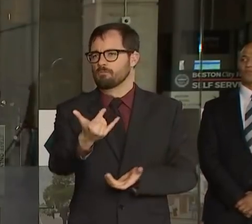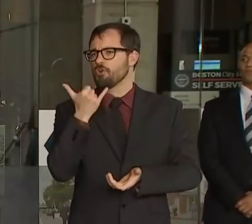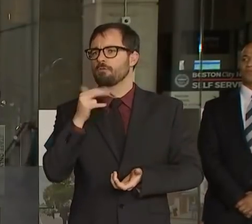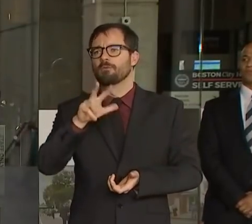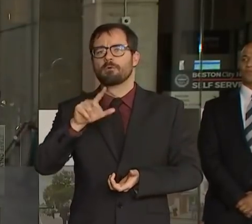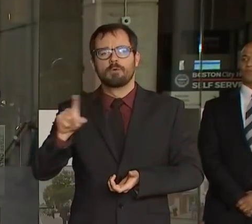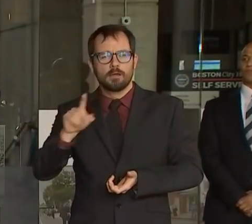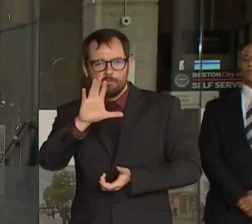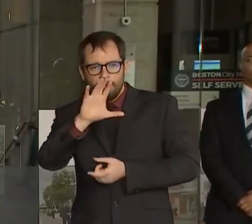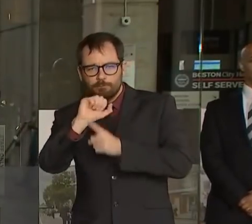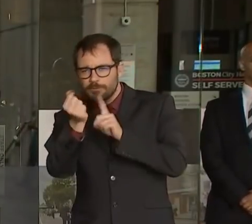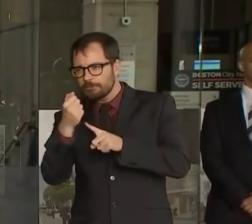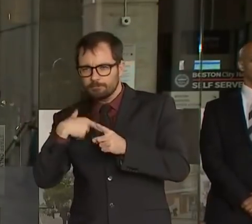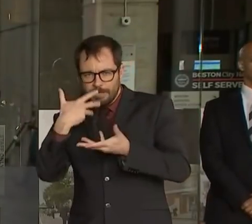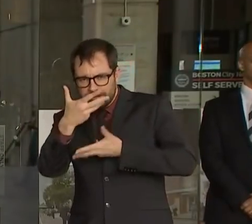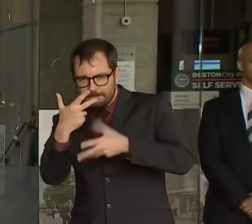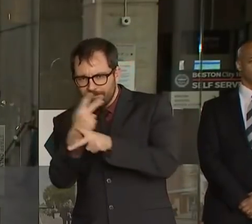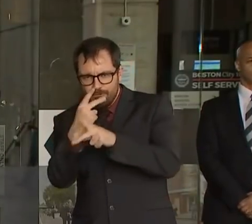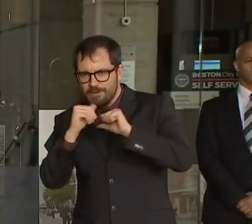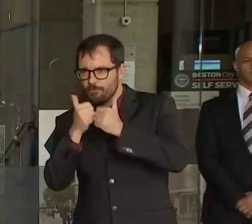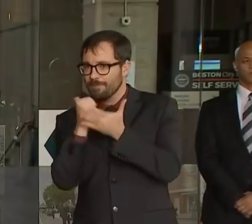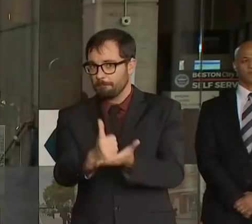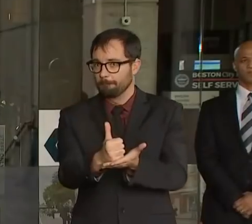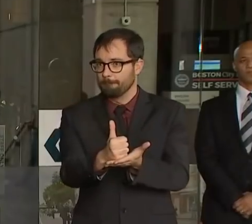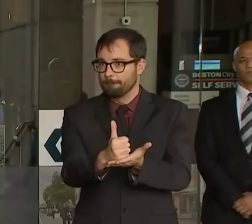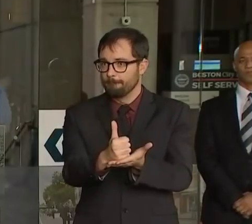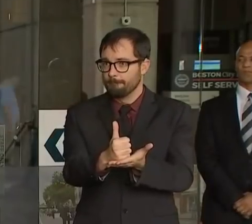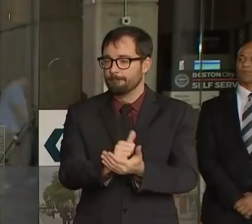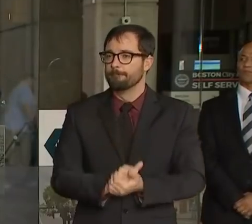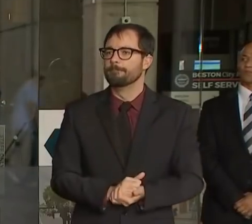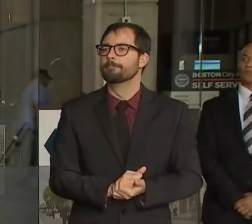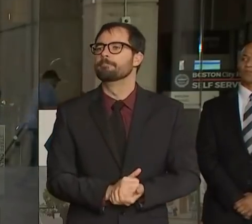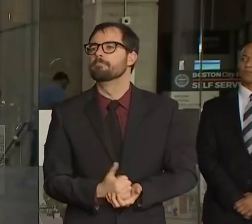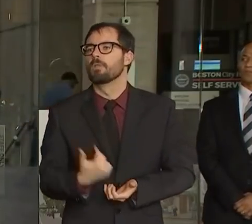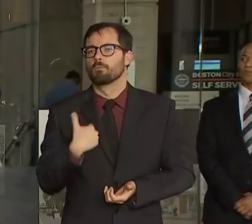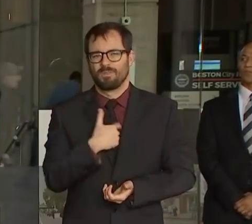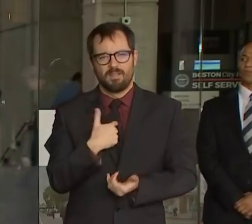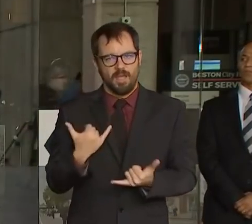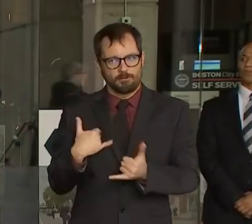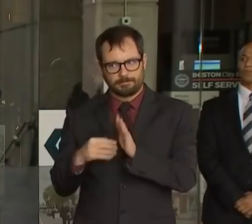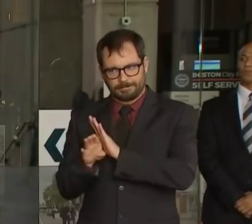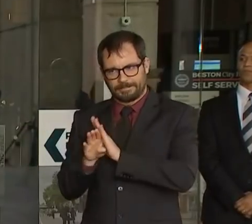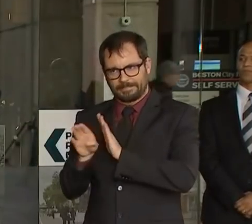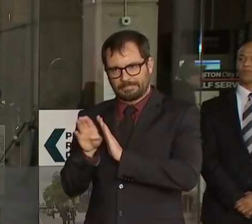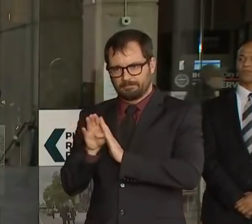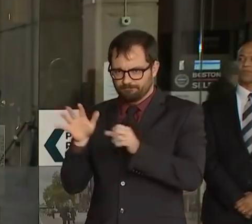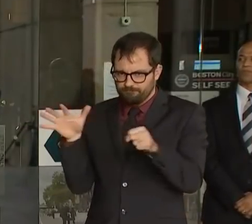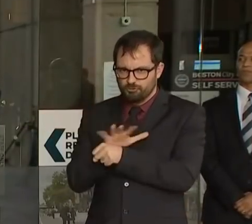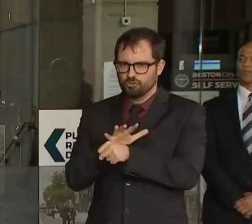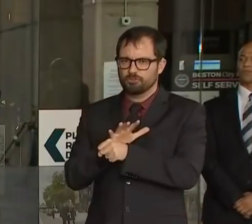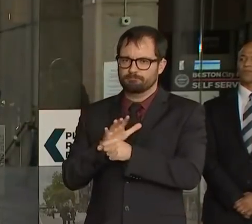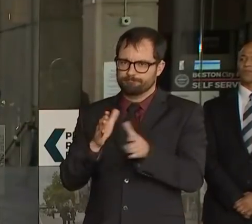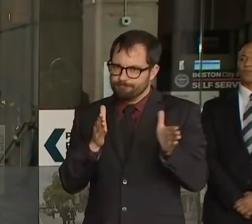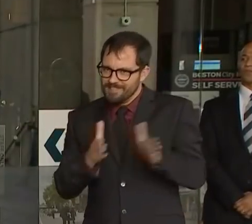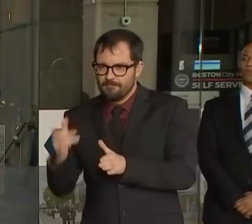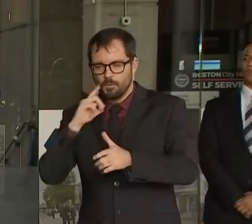WE ASK YOU TO CALL 311. WE CAN HELP YOU ON A CASE-BY- CASE BASIS.